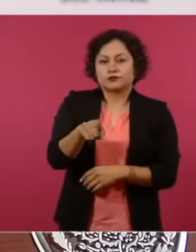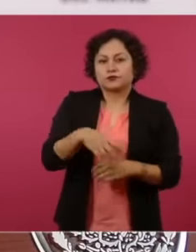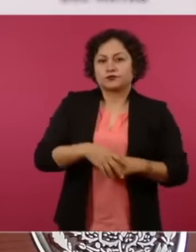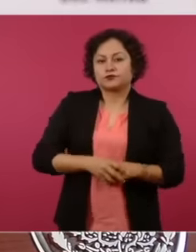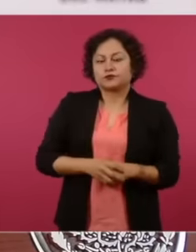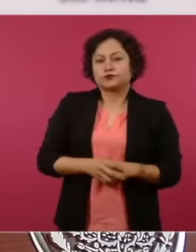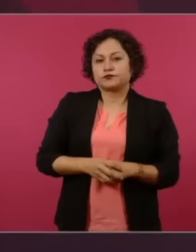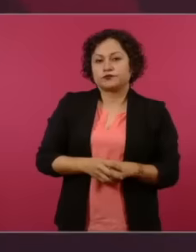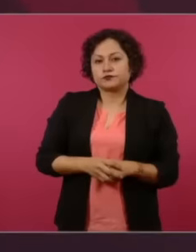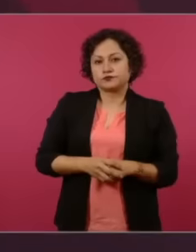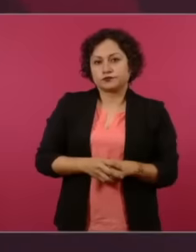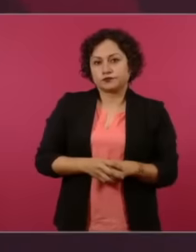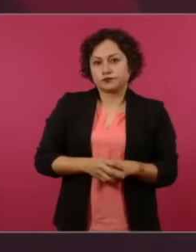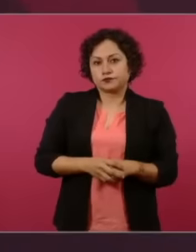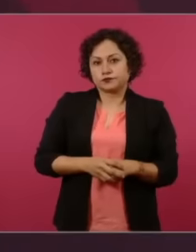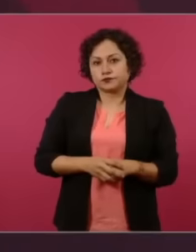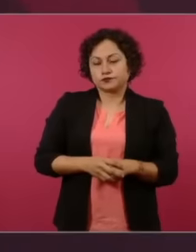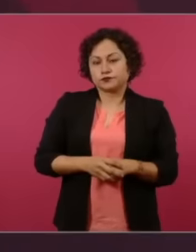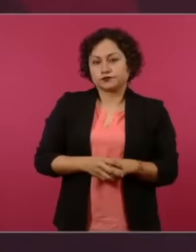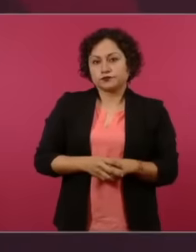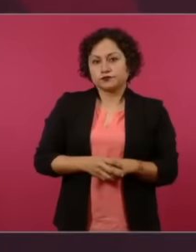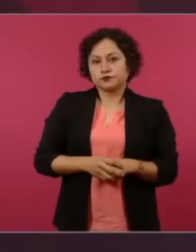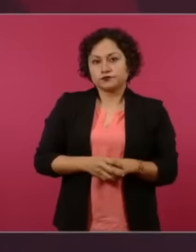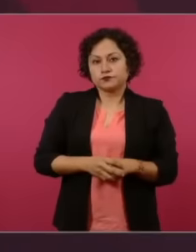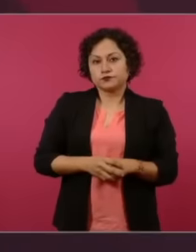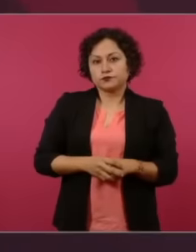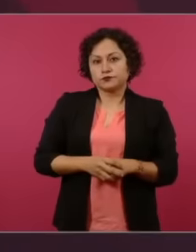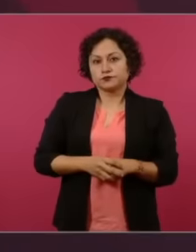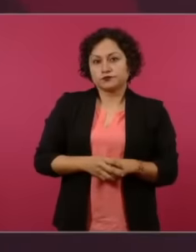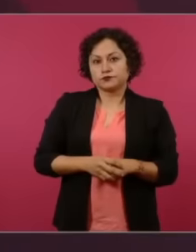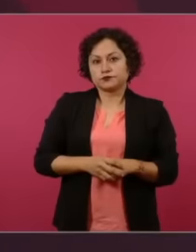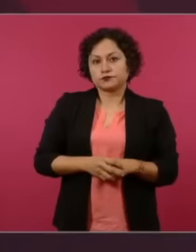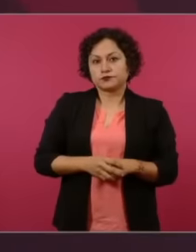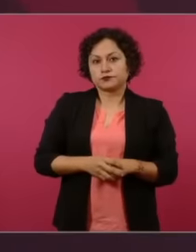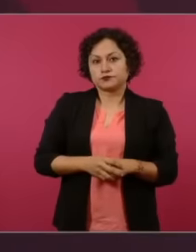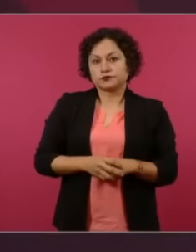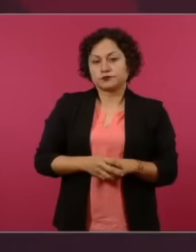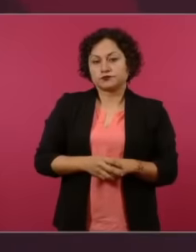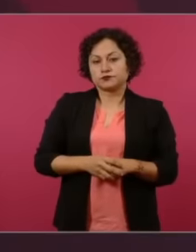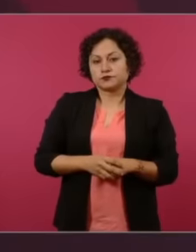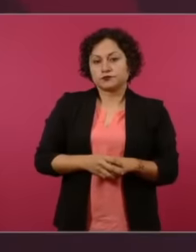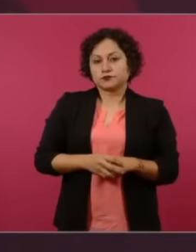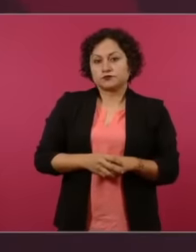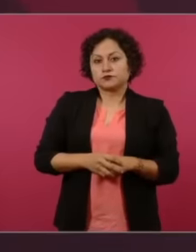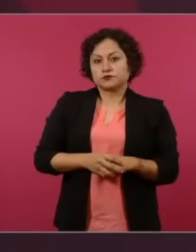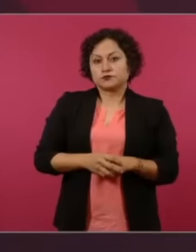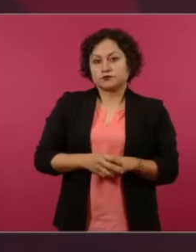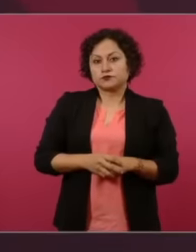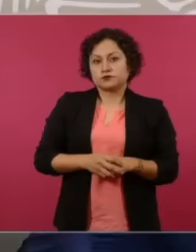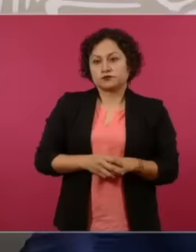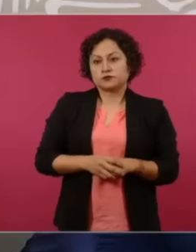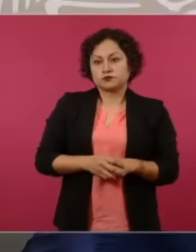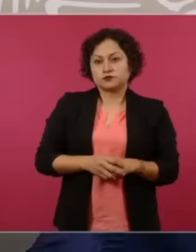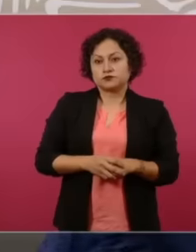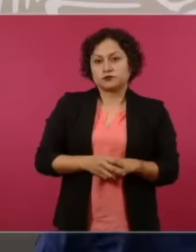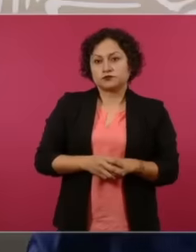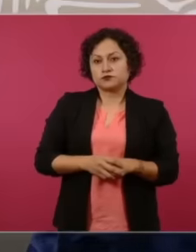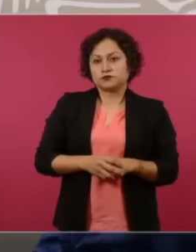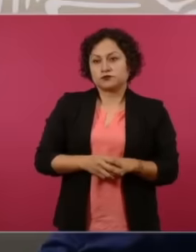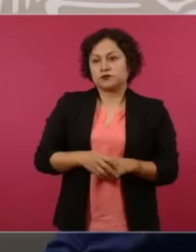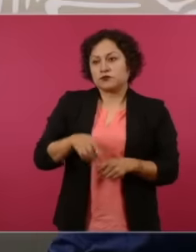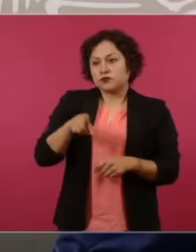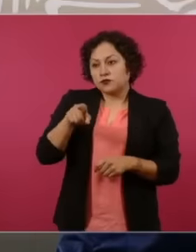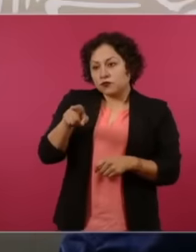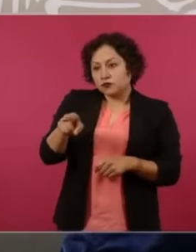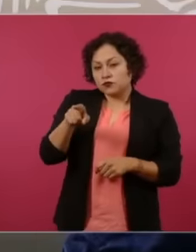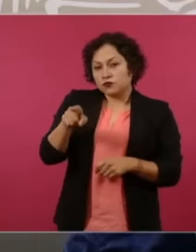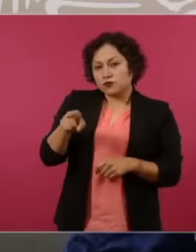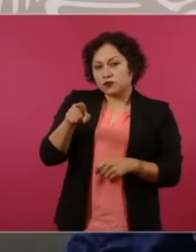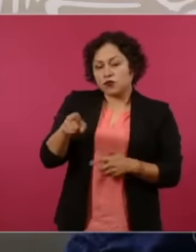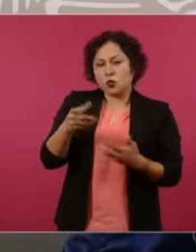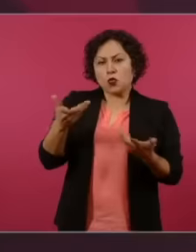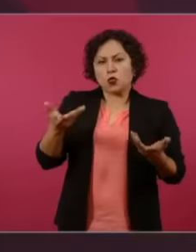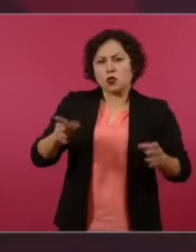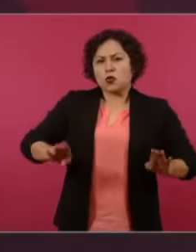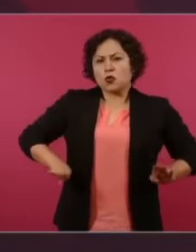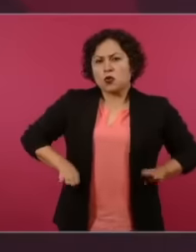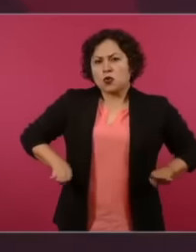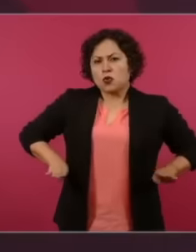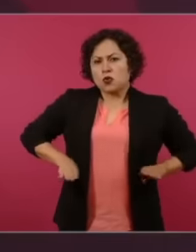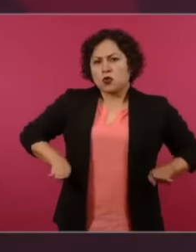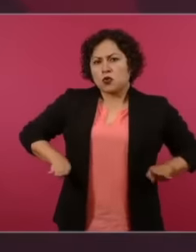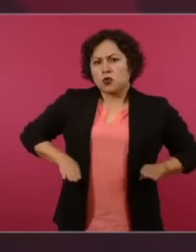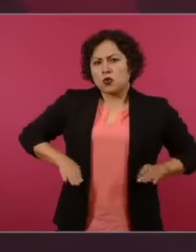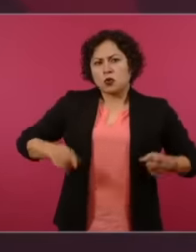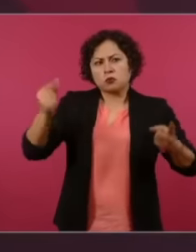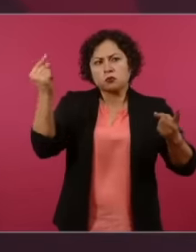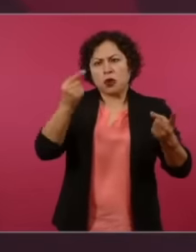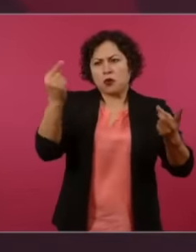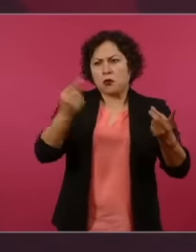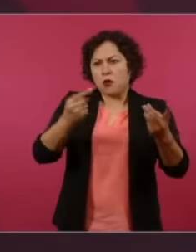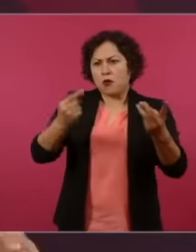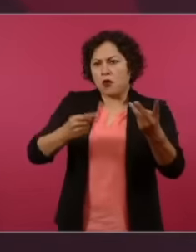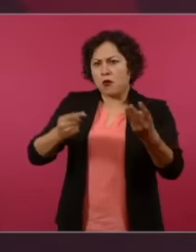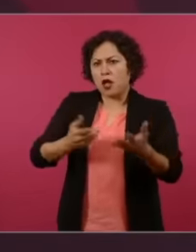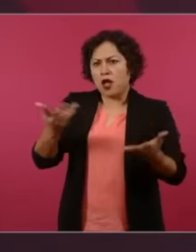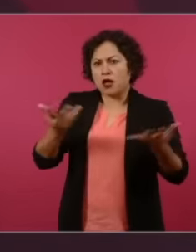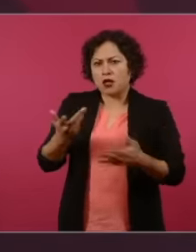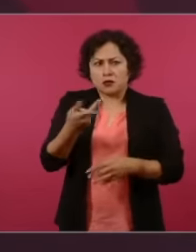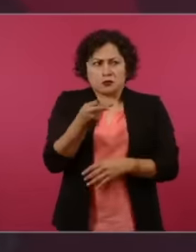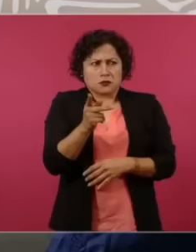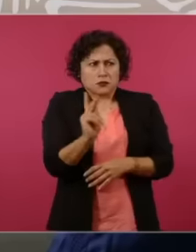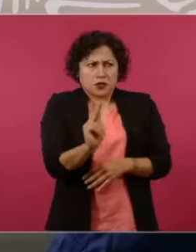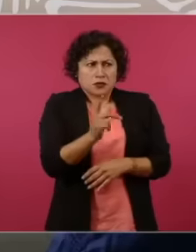this role of accepting what is being done, but we respect you a lot even though we do not agree